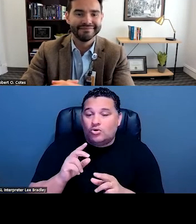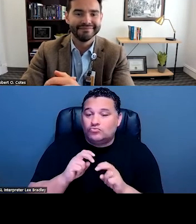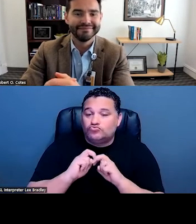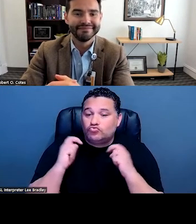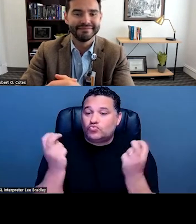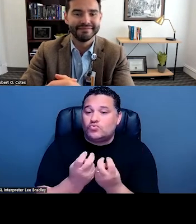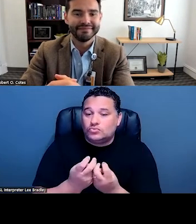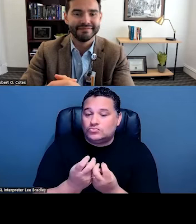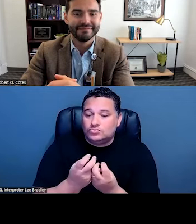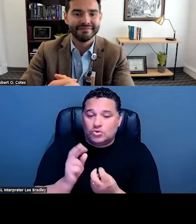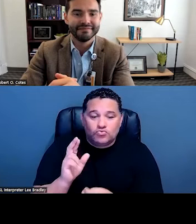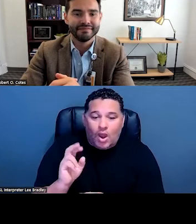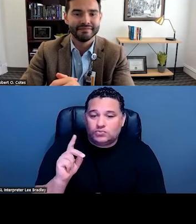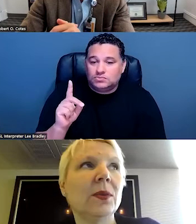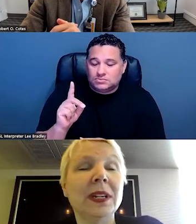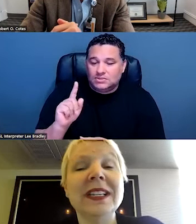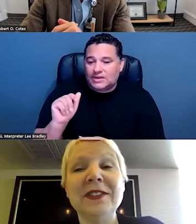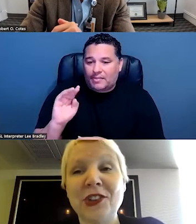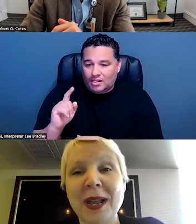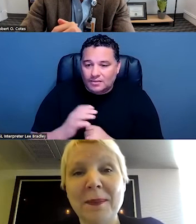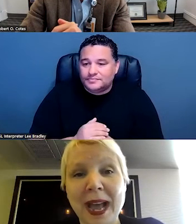BE SHARED. THANK YOU SO MUCH. I THINK WE ARE READY FOR THE